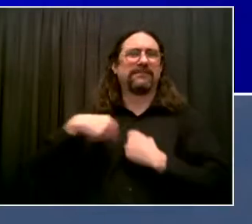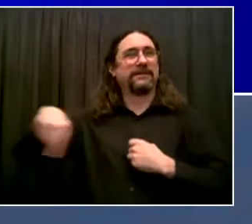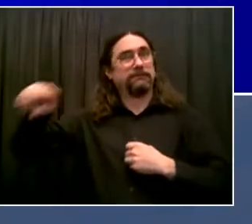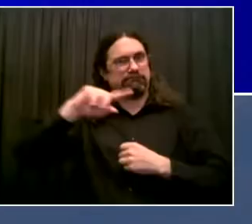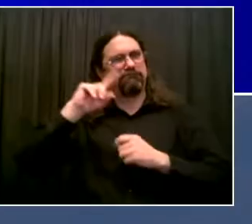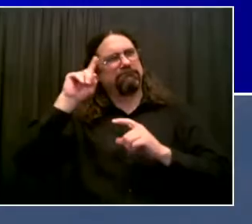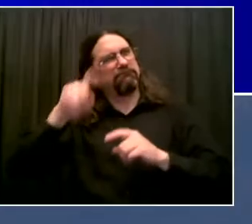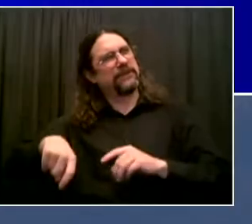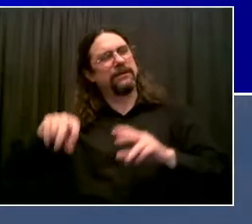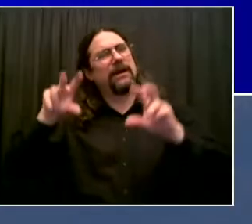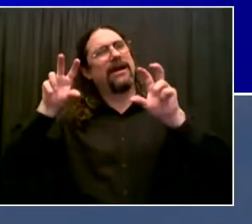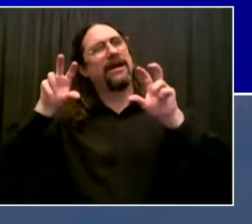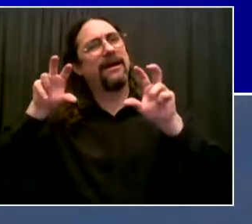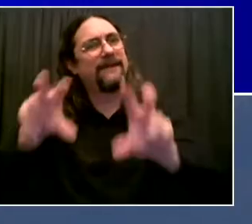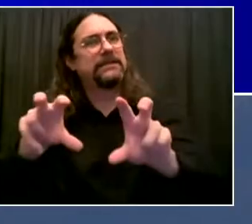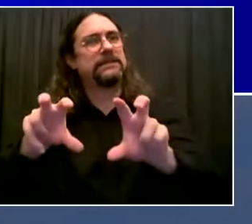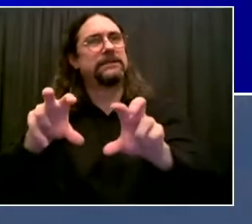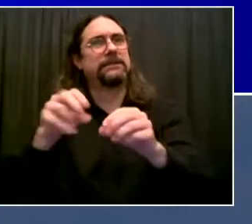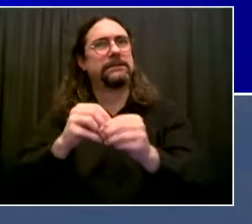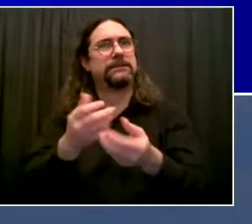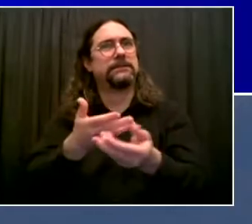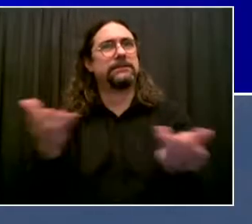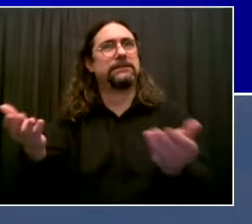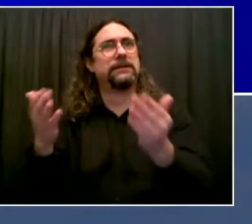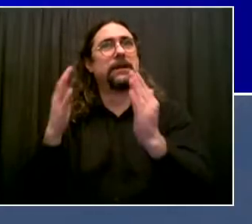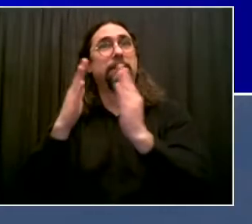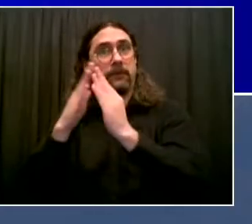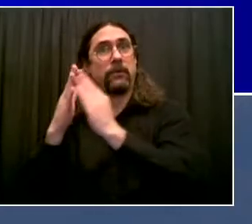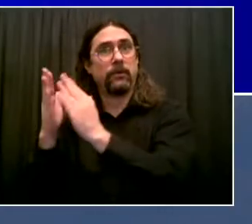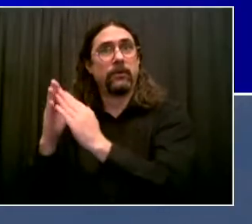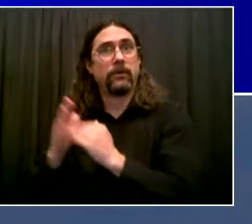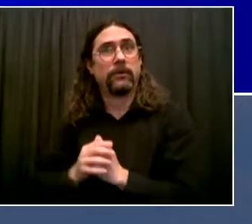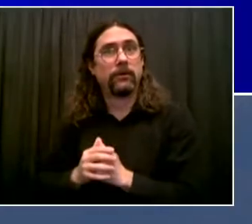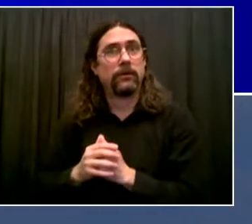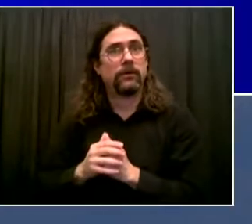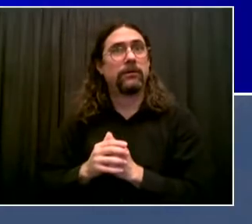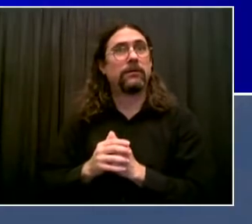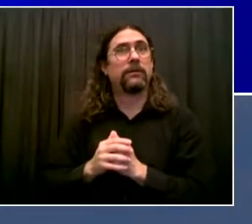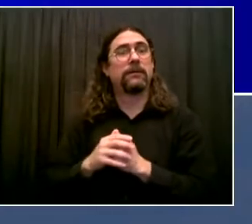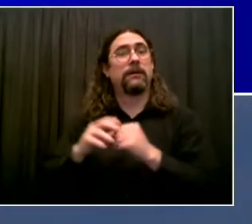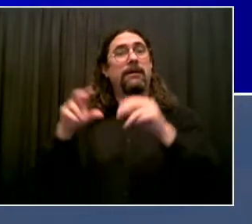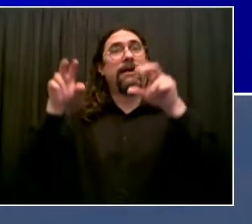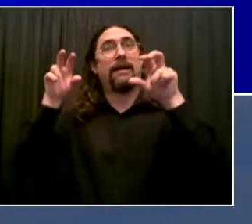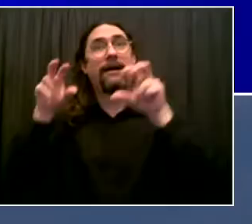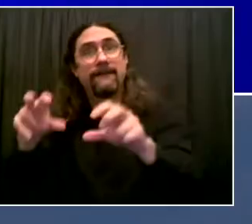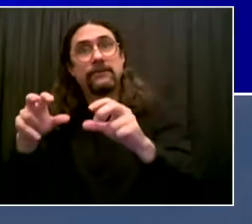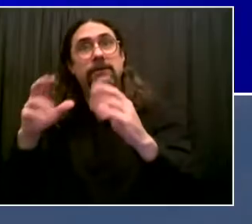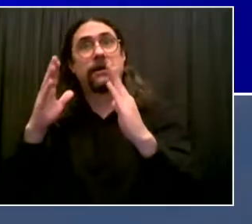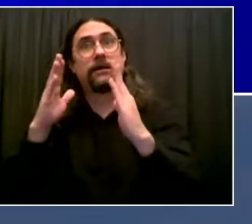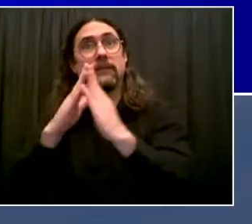THAT HAS BEEN AN ESSENTIAL PIECE OF AN APPROACH TO ACHIEVE SAFETY, WE'VE GOTTEN THERE.